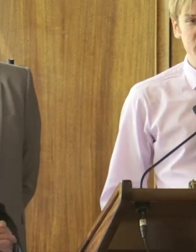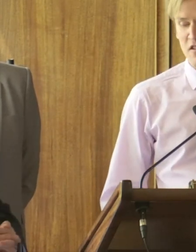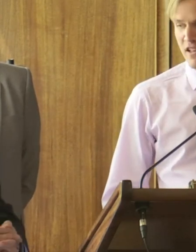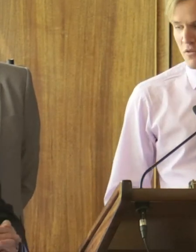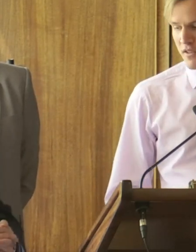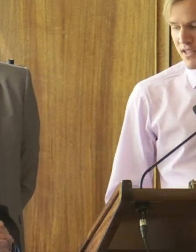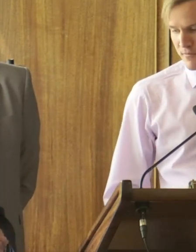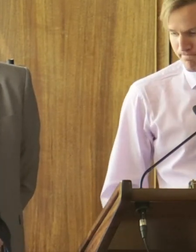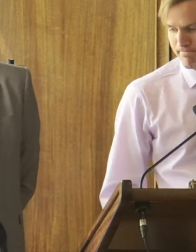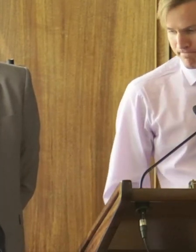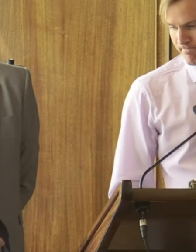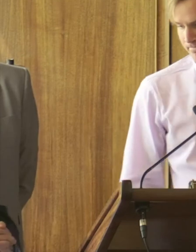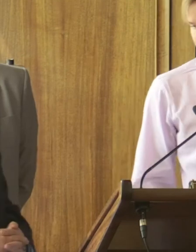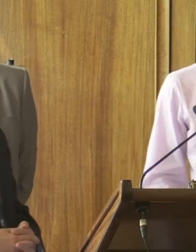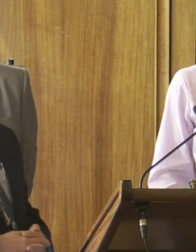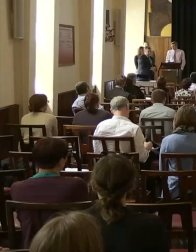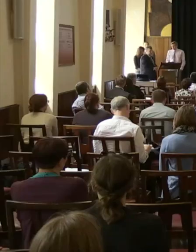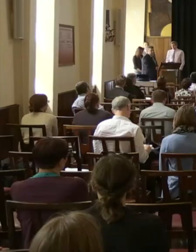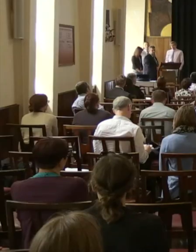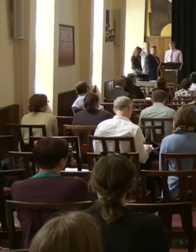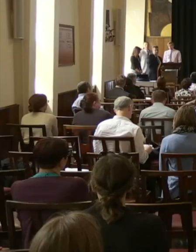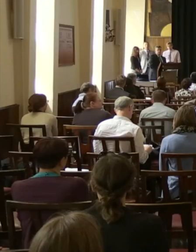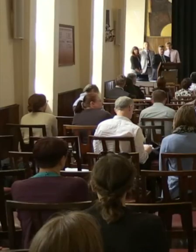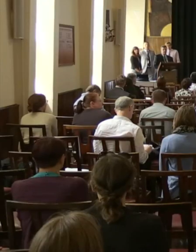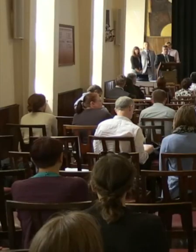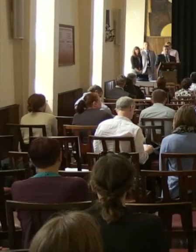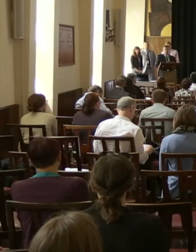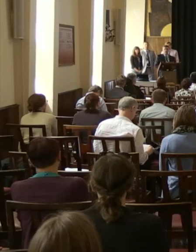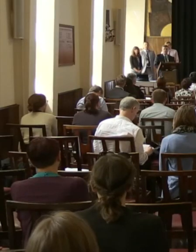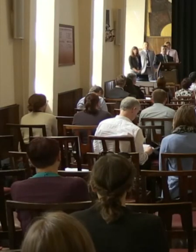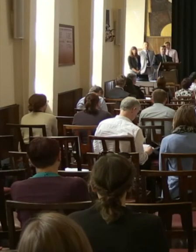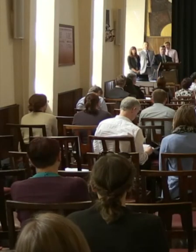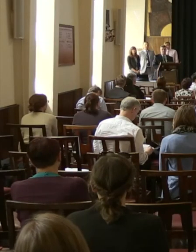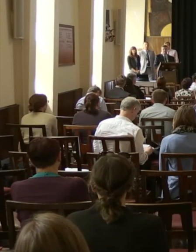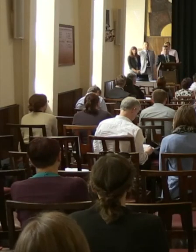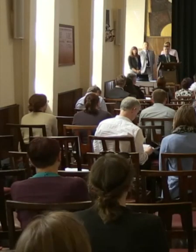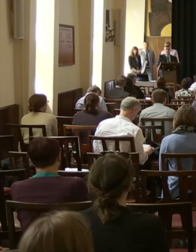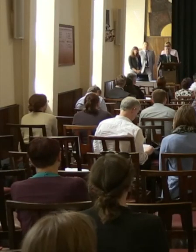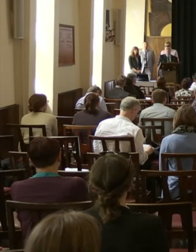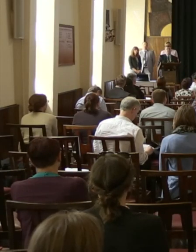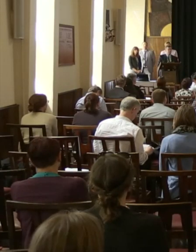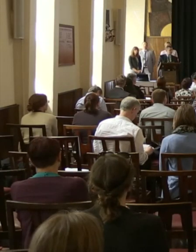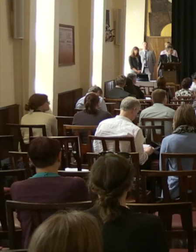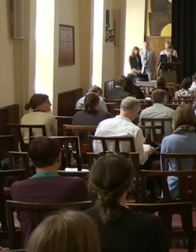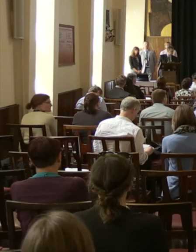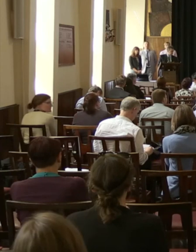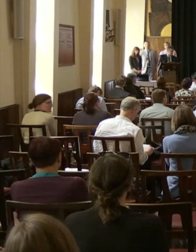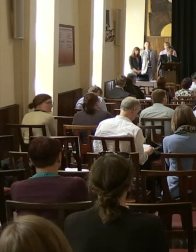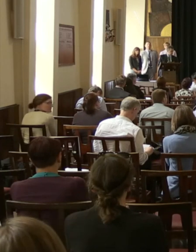new things with the data. Last question online so Mel from Education in